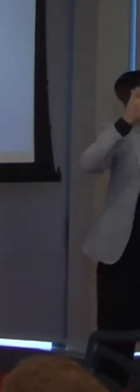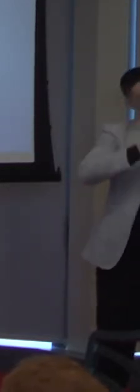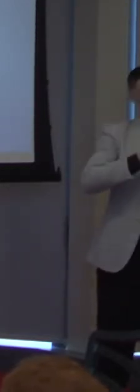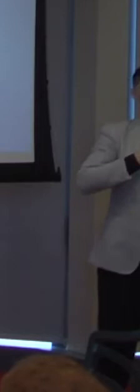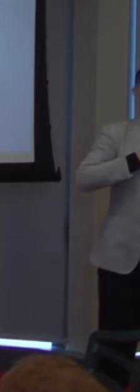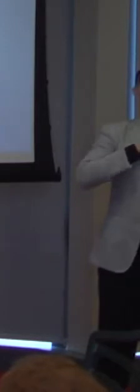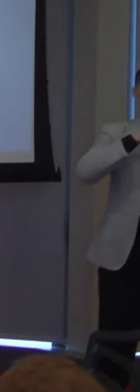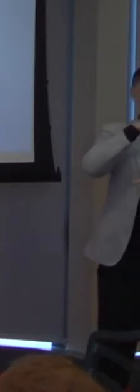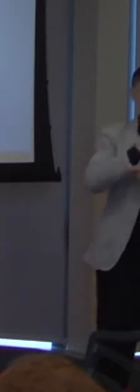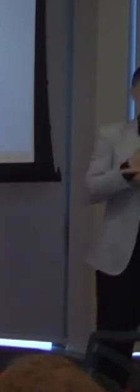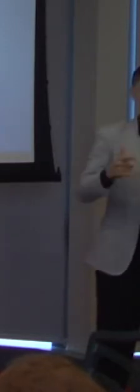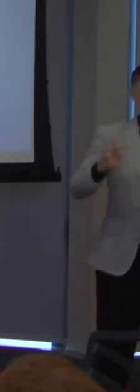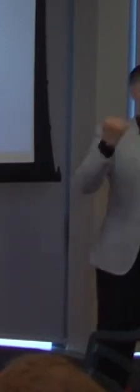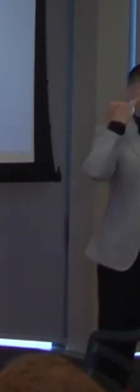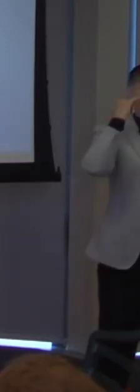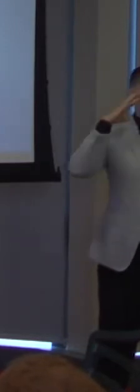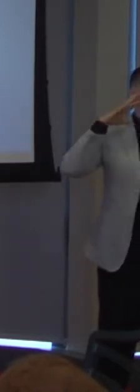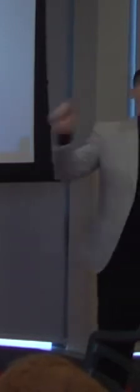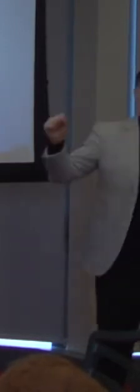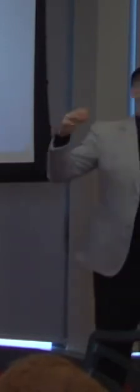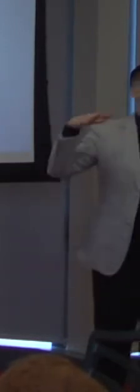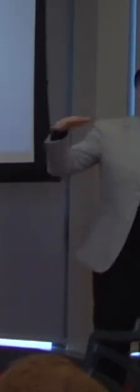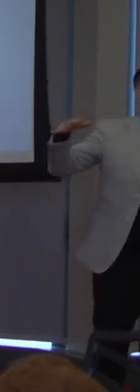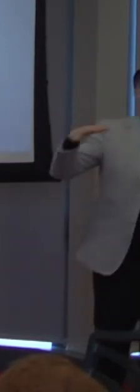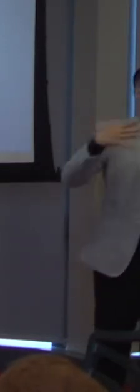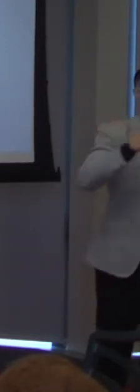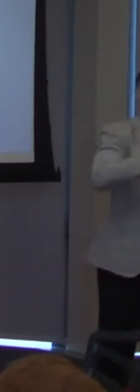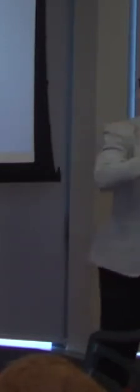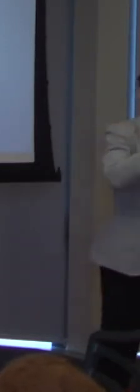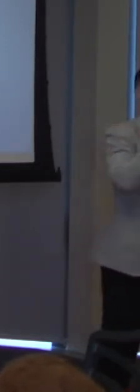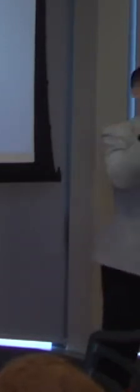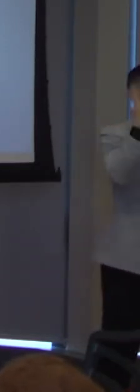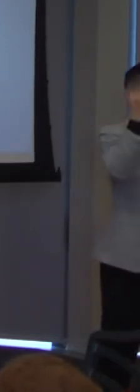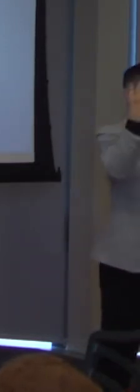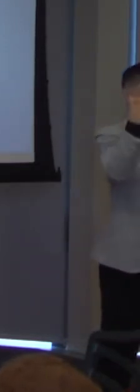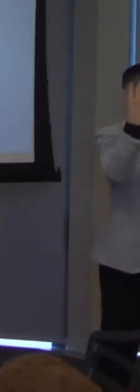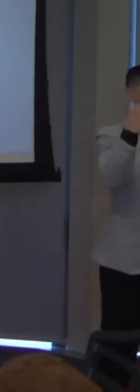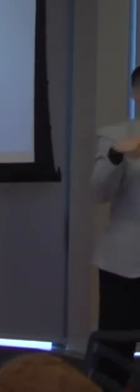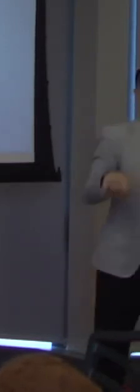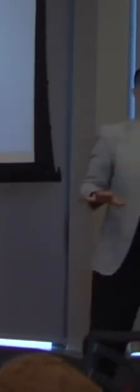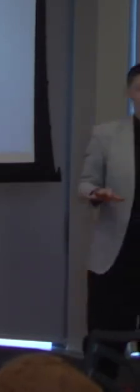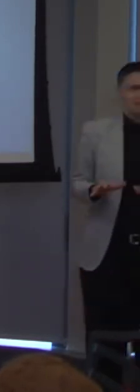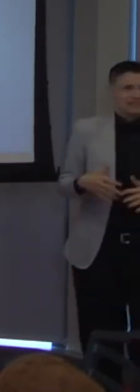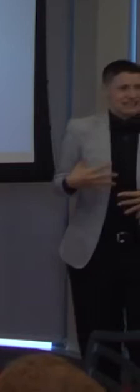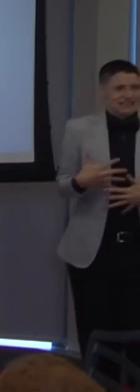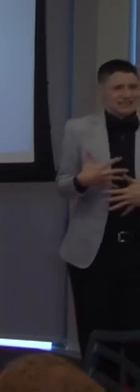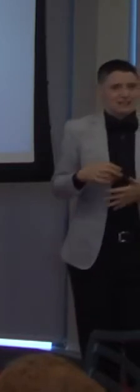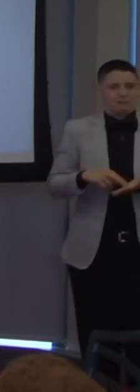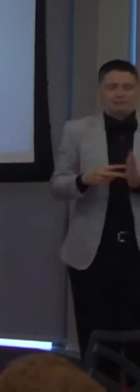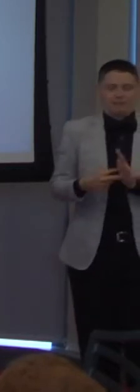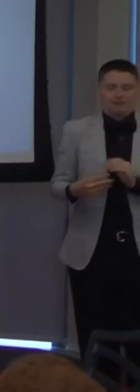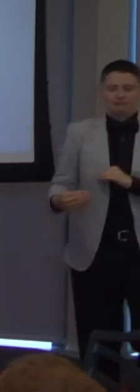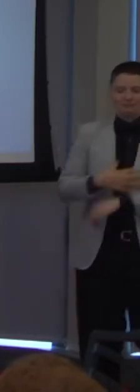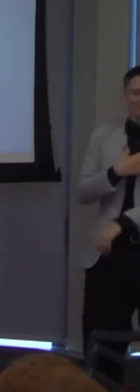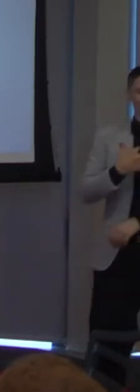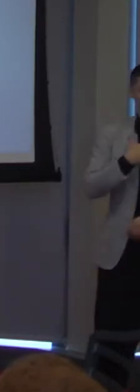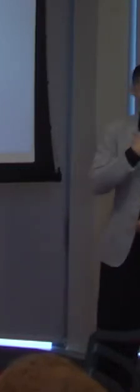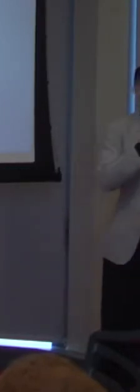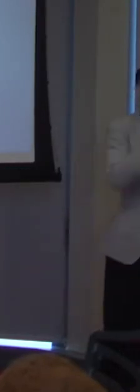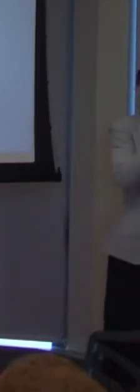flashing lights, and just by her having not a good time, I wouldn't have a good time, you know? And it's a way, to sort of engage